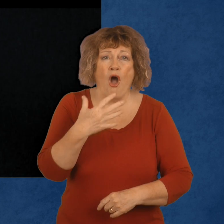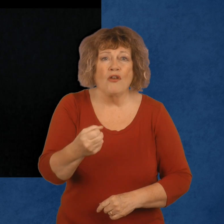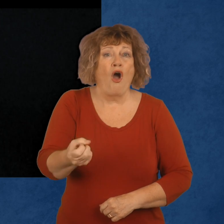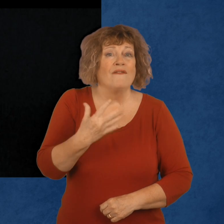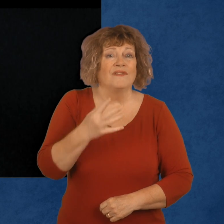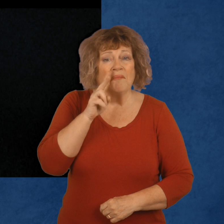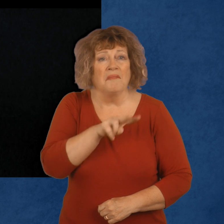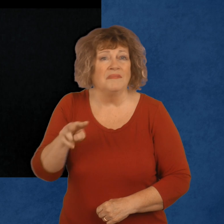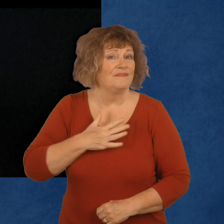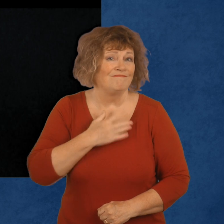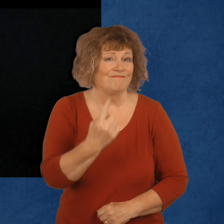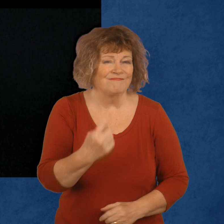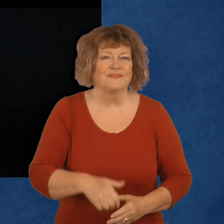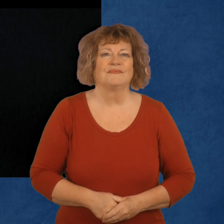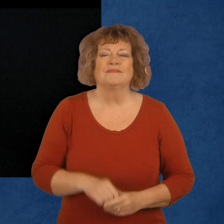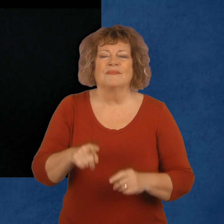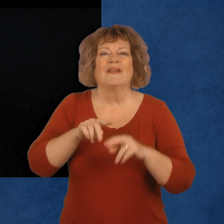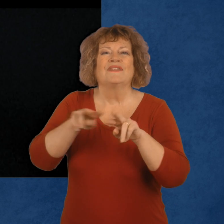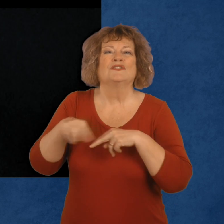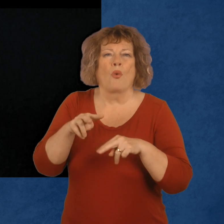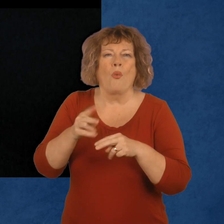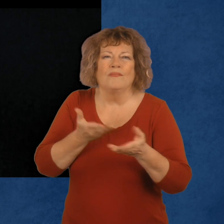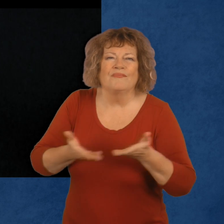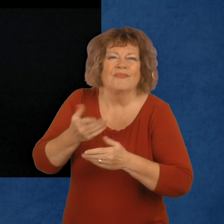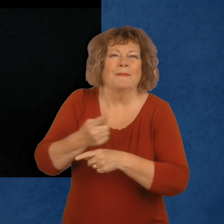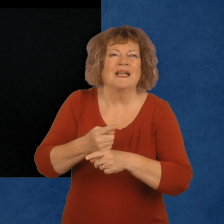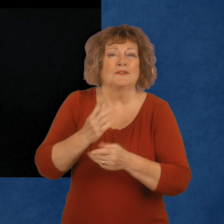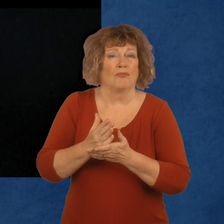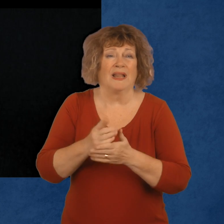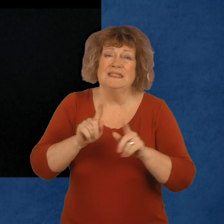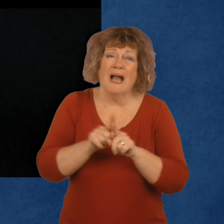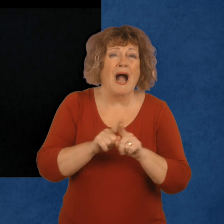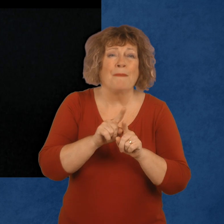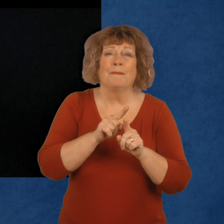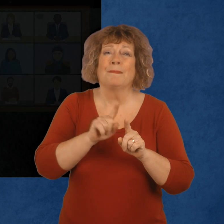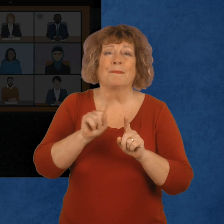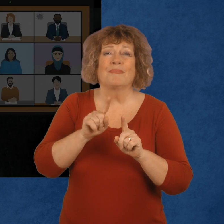Video hearings are run in the same way as hearings that take place in a tribunal building.